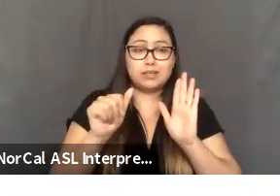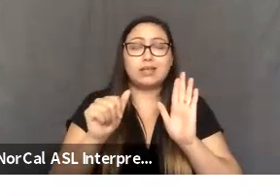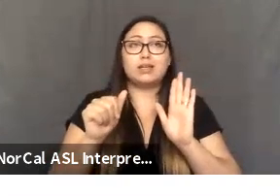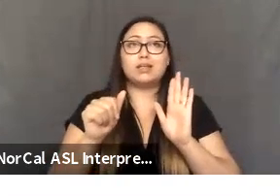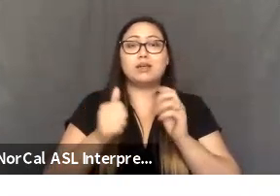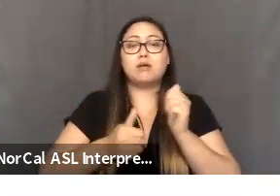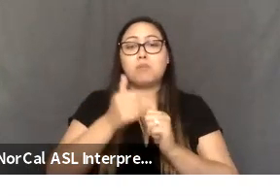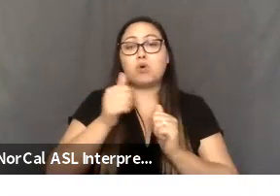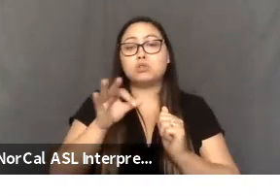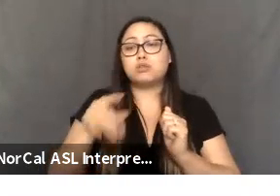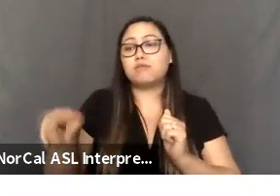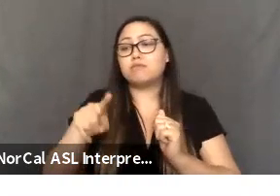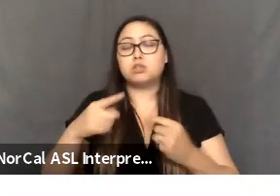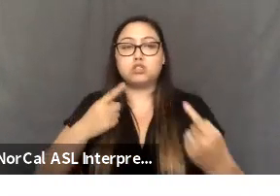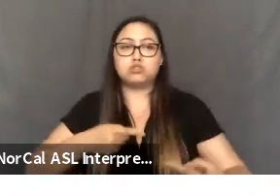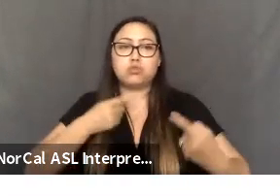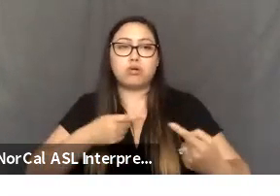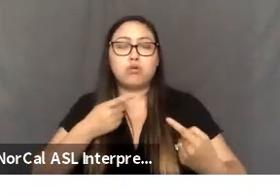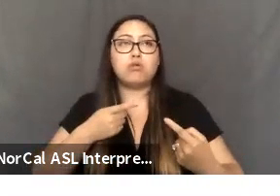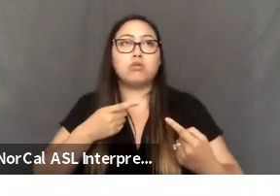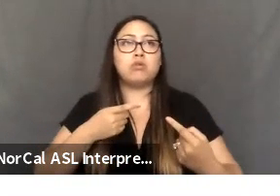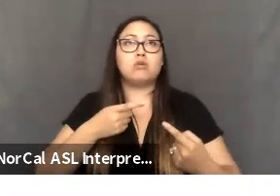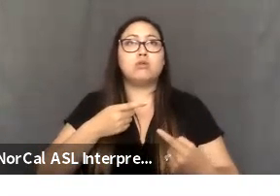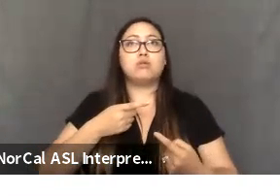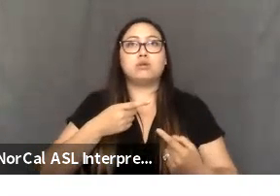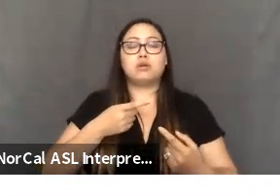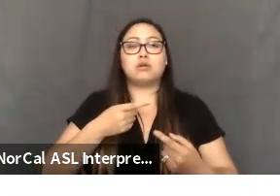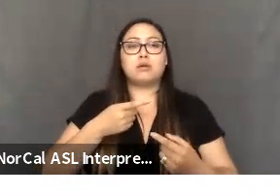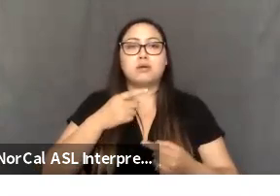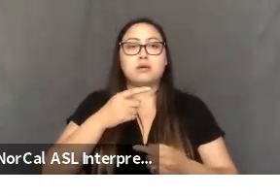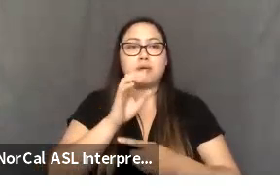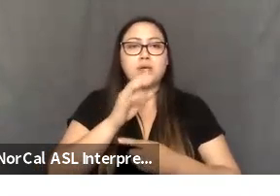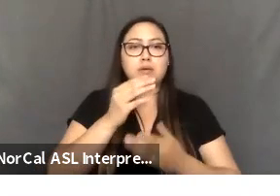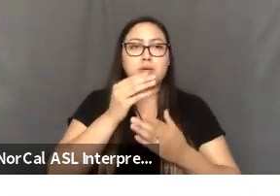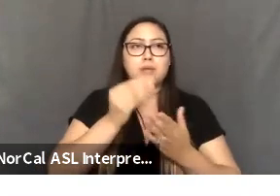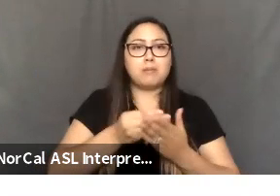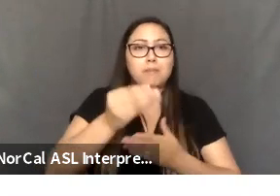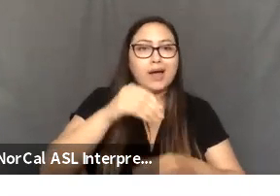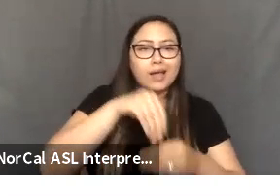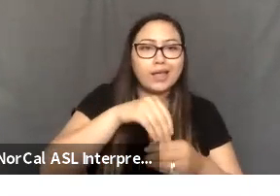really struggled due to lack of buy in or support from leadership for their organization. Because